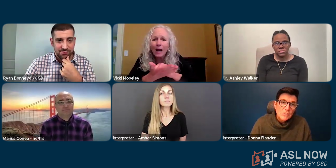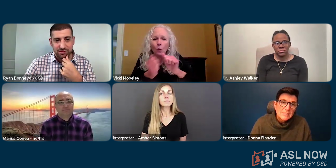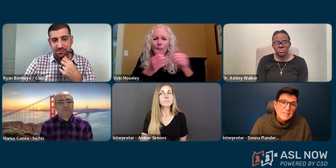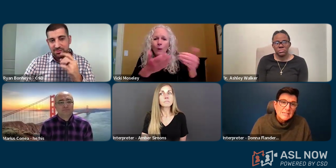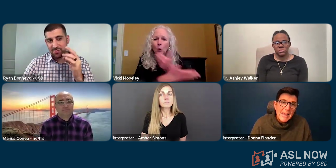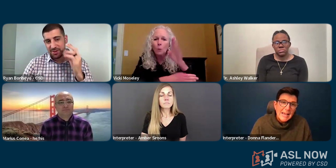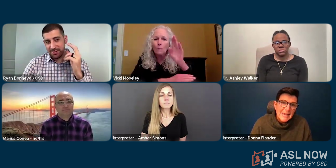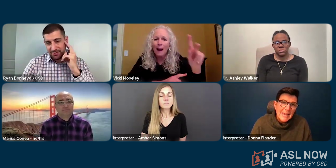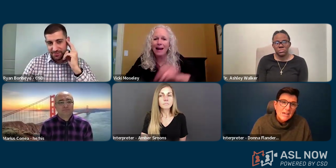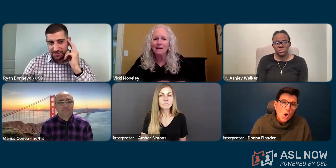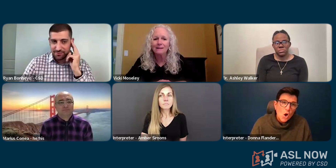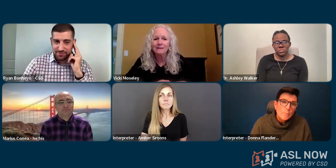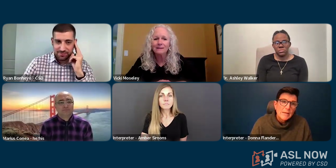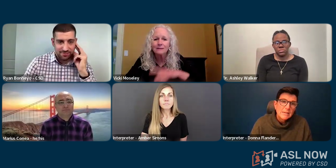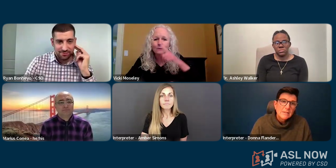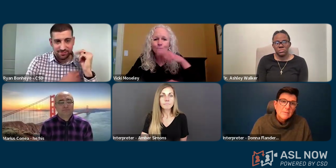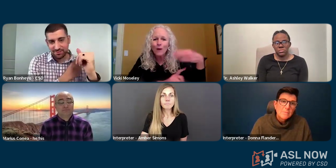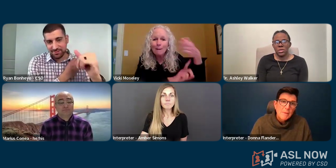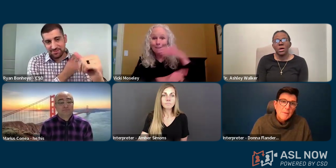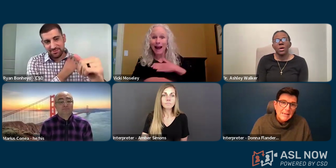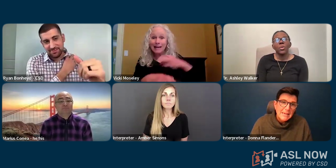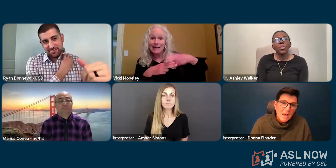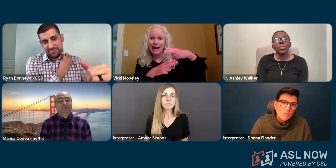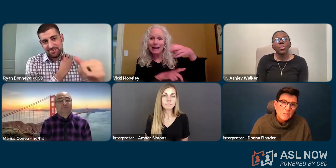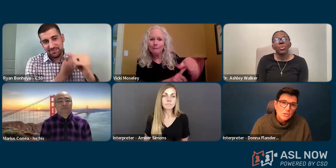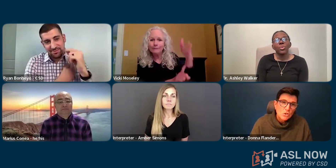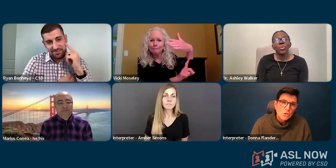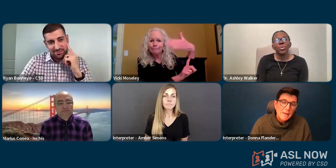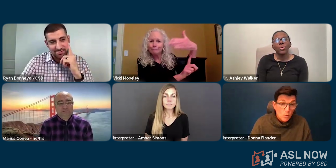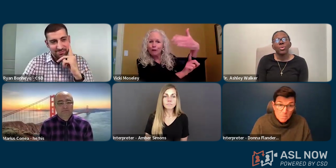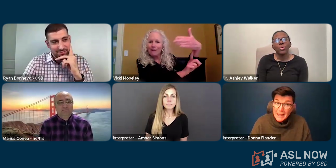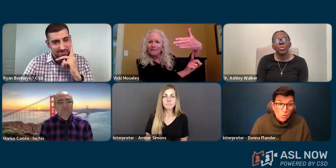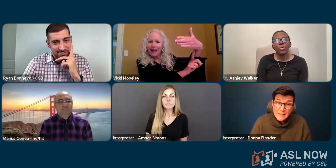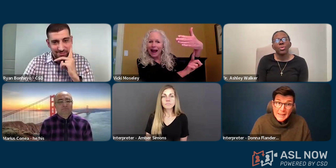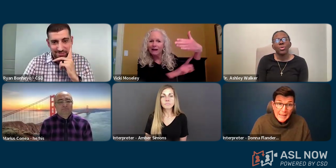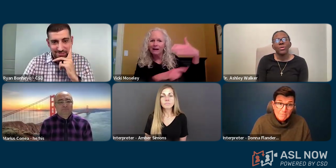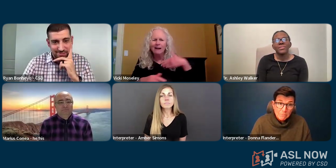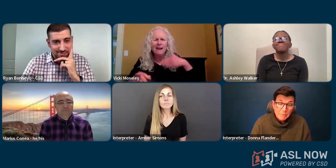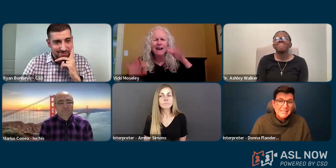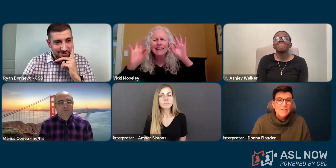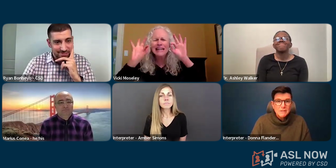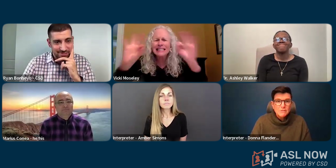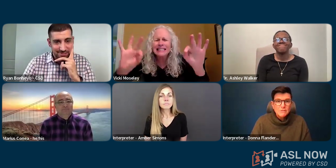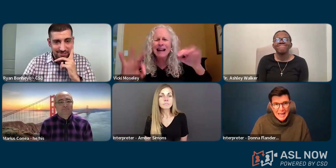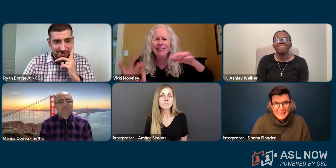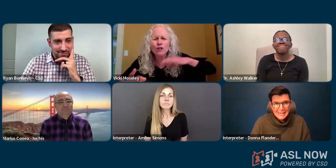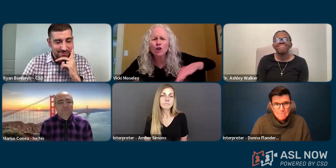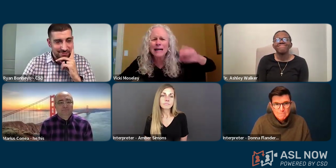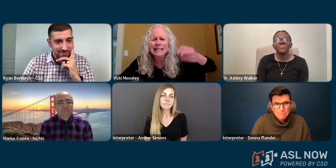And to this day I can't open my bank account with this new bank with my own name because I've been flagged